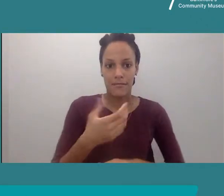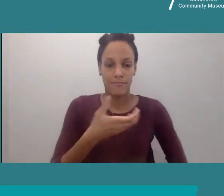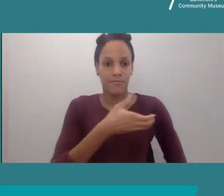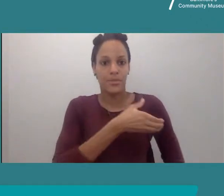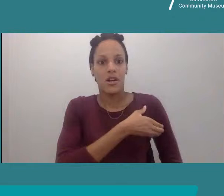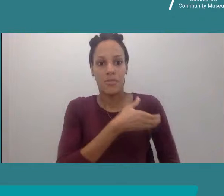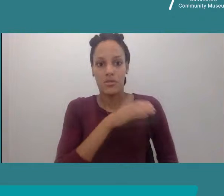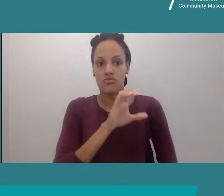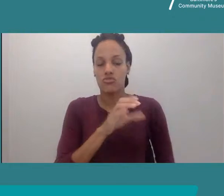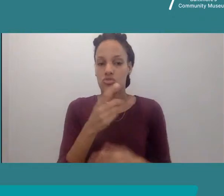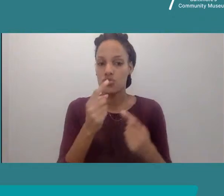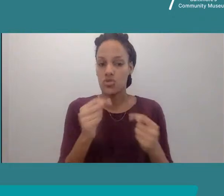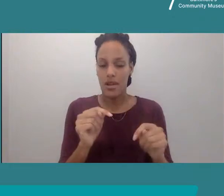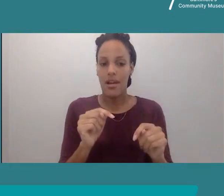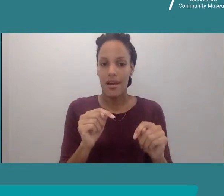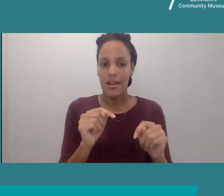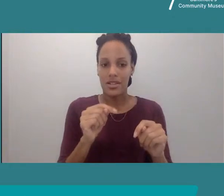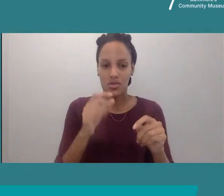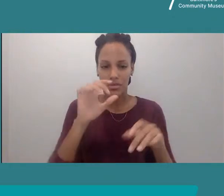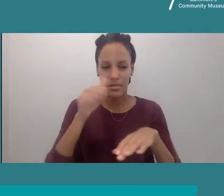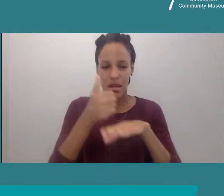talking to you all about.